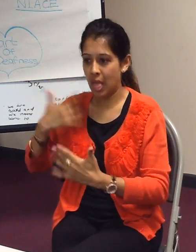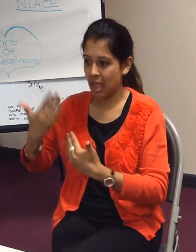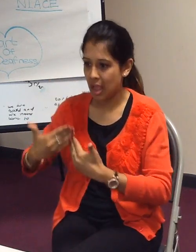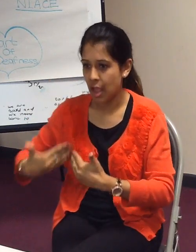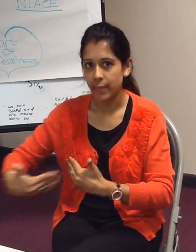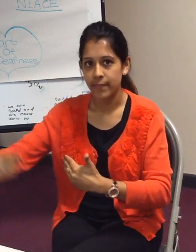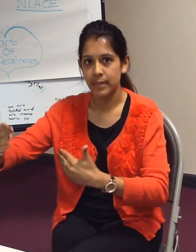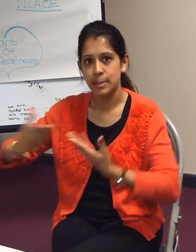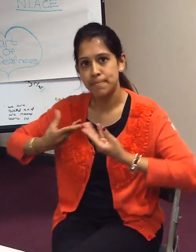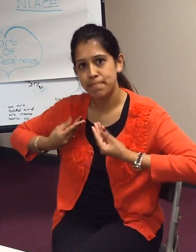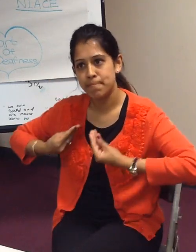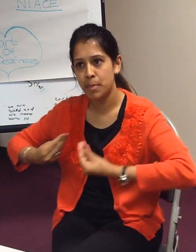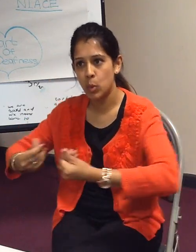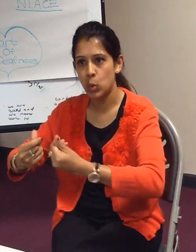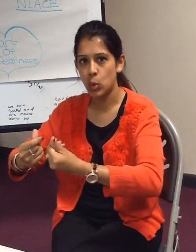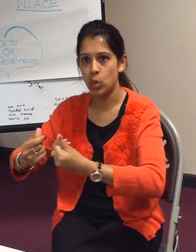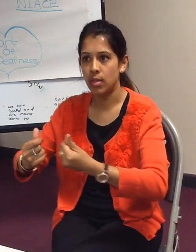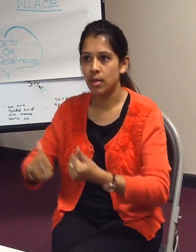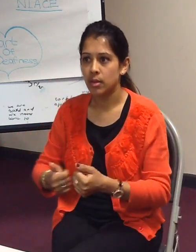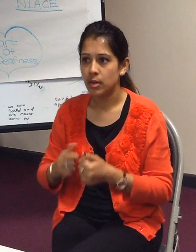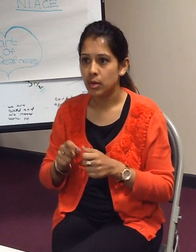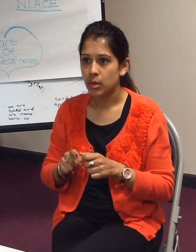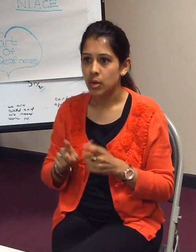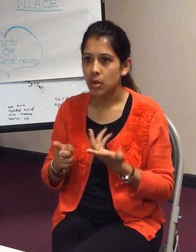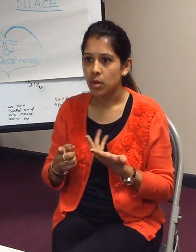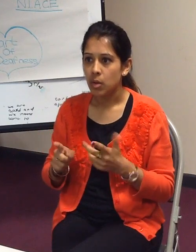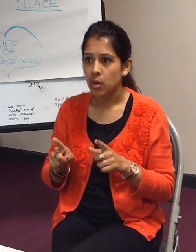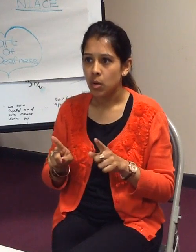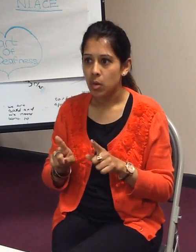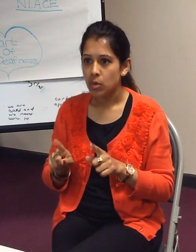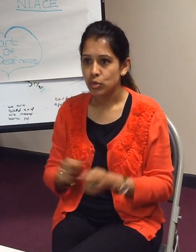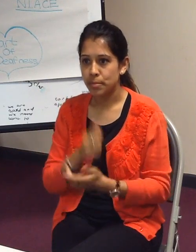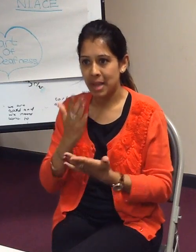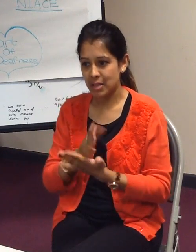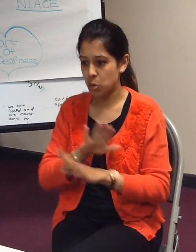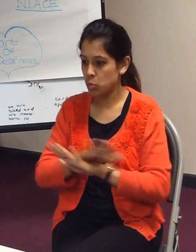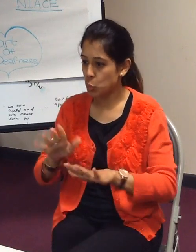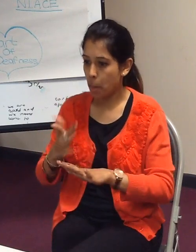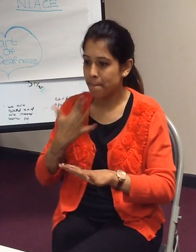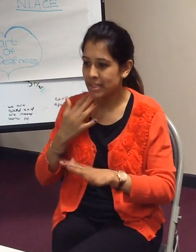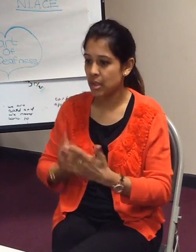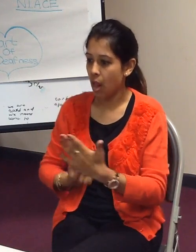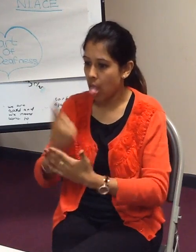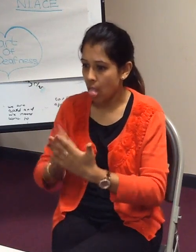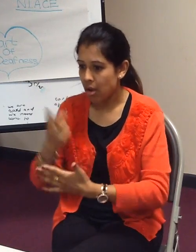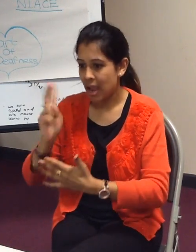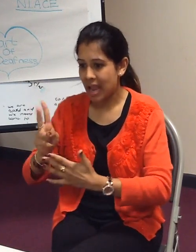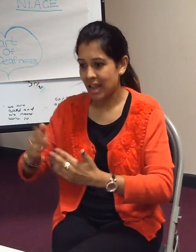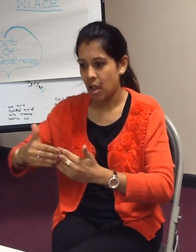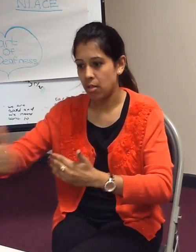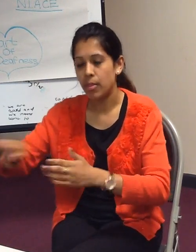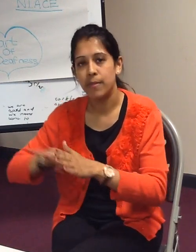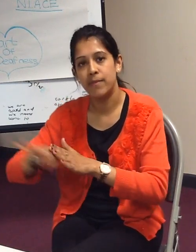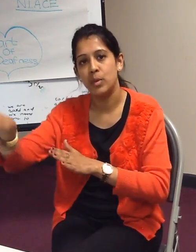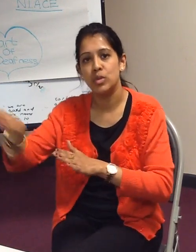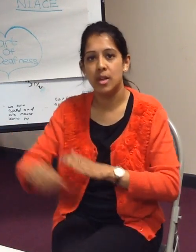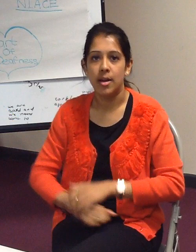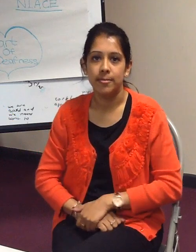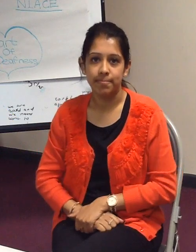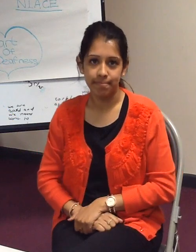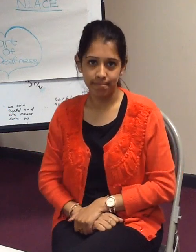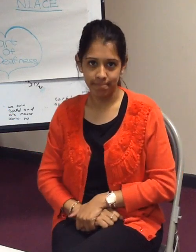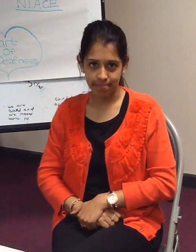This means Deaf people can provide real life examples to make sure the same mistakes are not repeated.